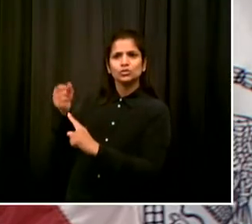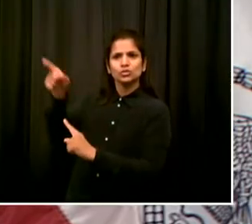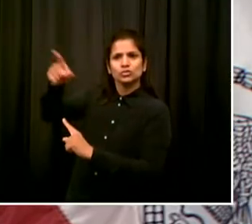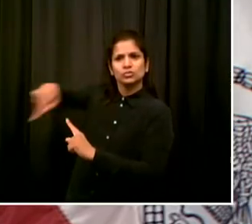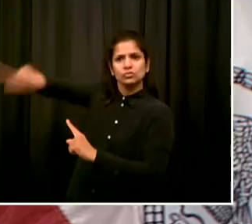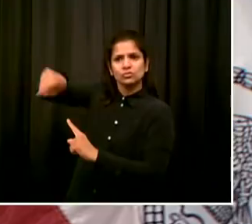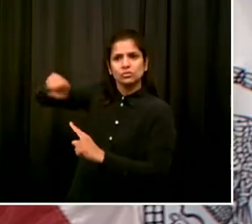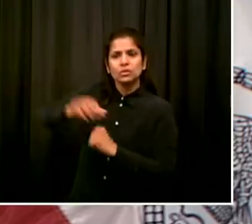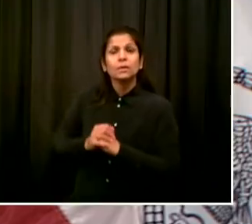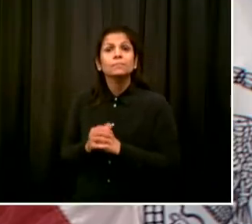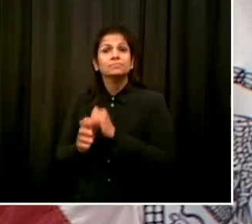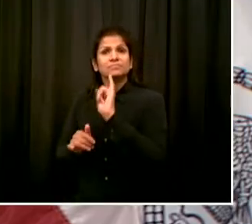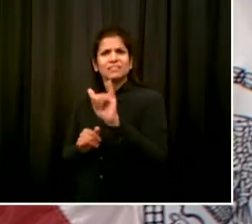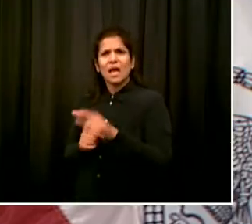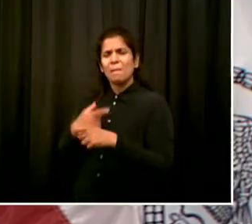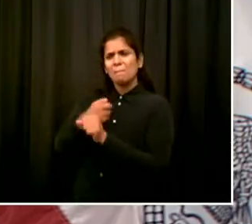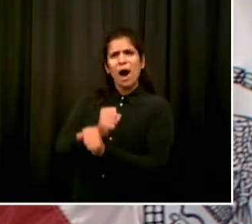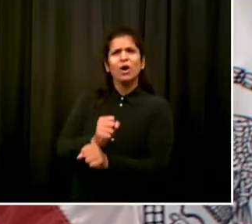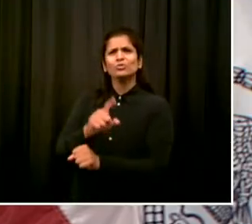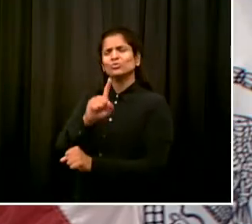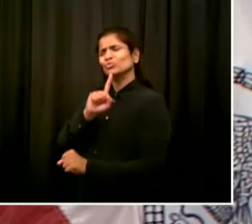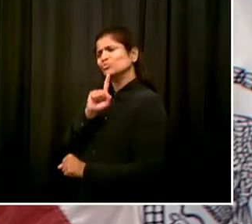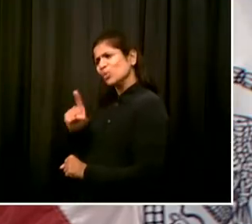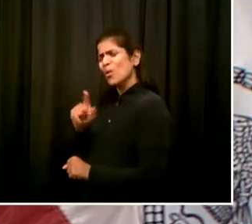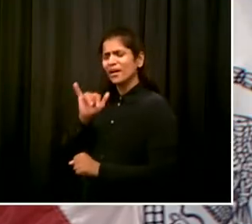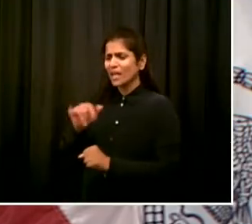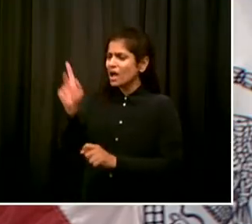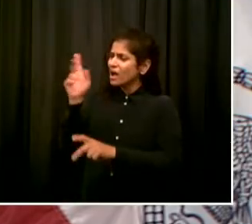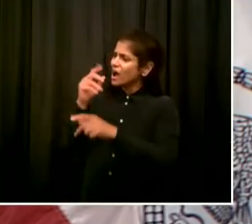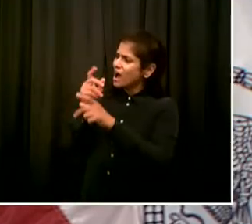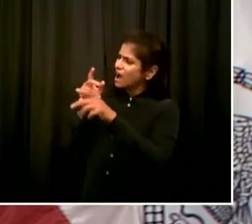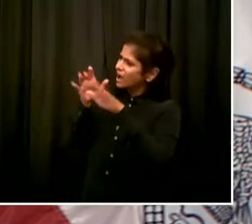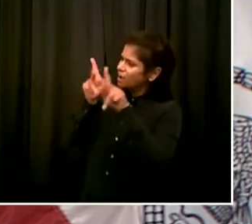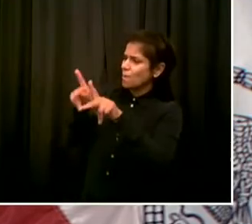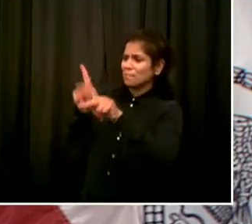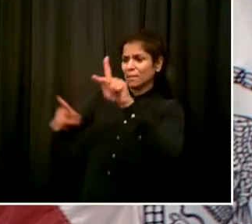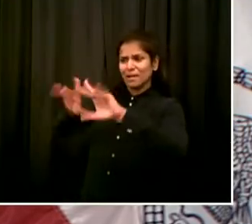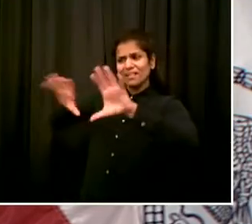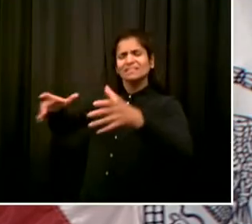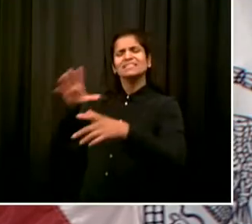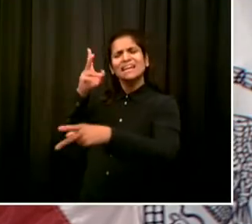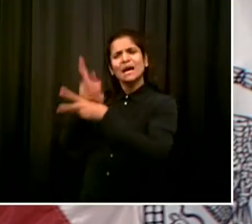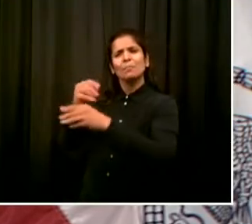WILL WORK TO MAKE SURE IT IS SAFE AND PEACEFUL.